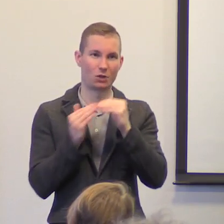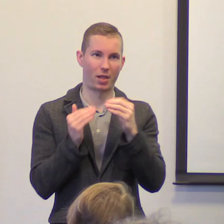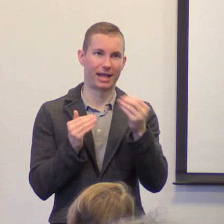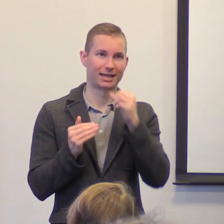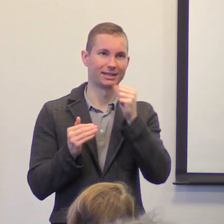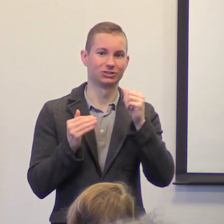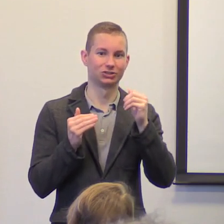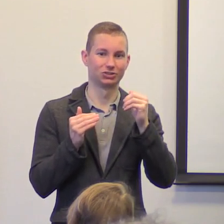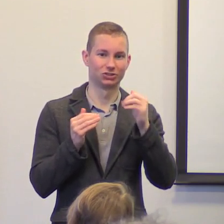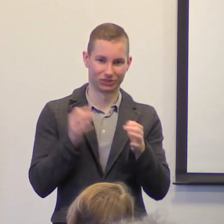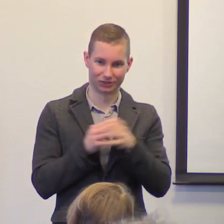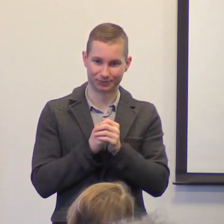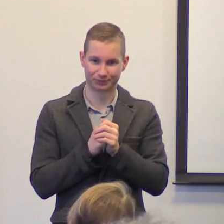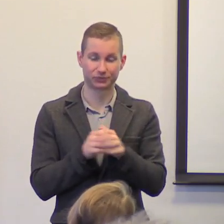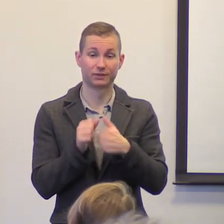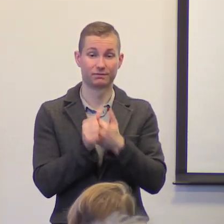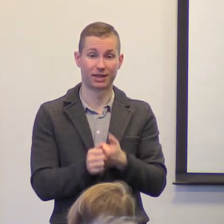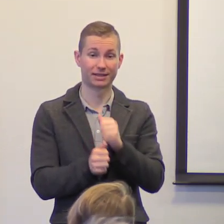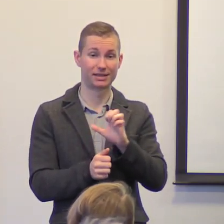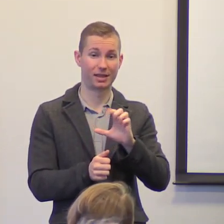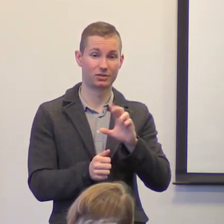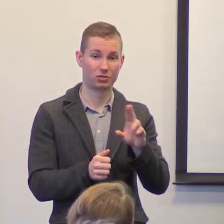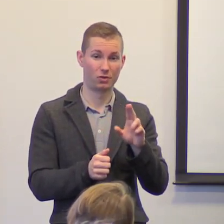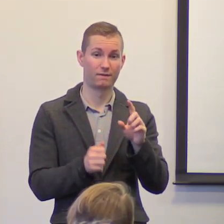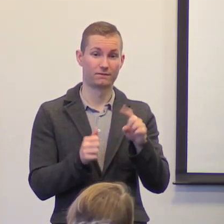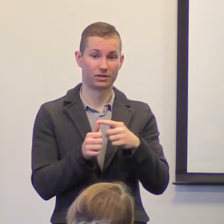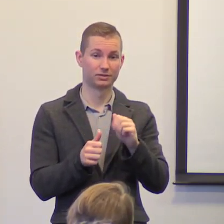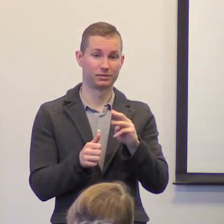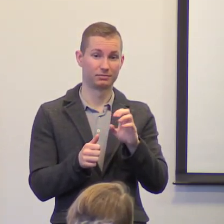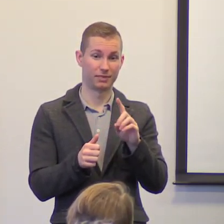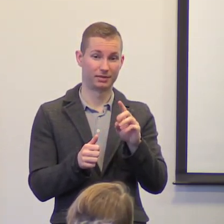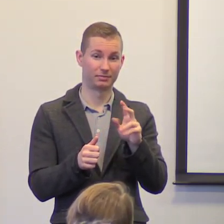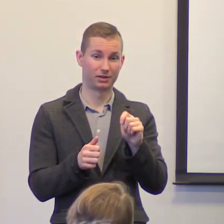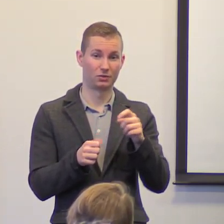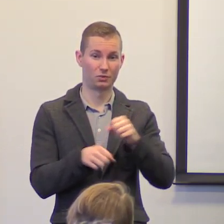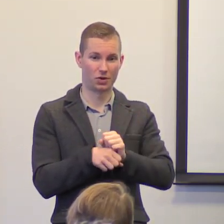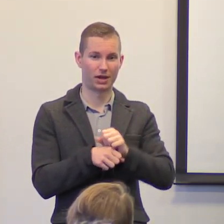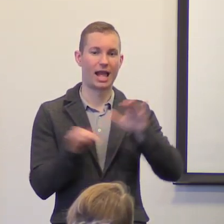Going ahead with the ACLU's First Amendment work, the ACLU hired Clarence Darrow to do the Scopes trial.